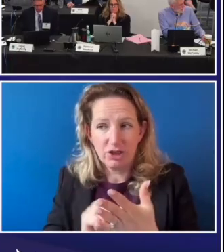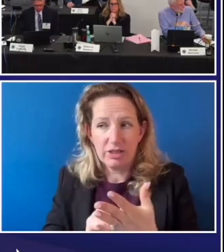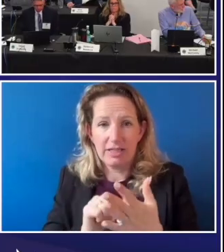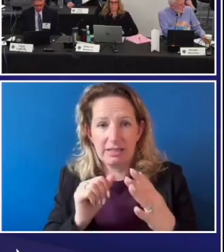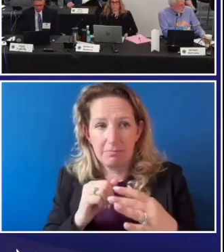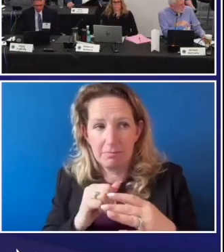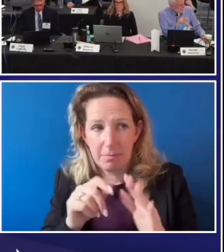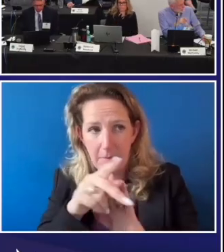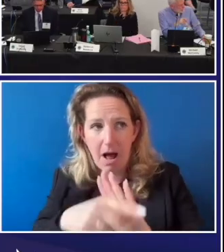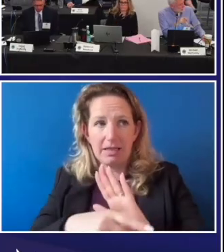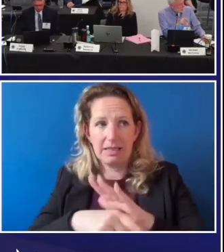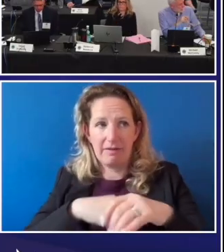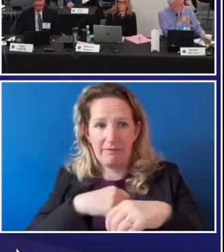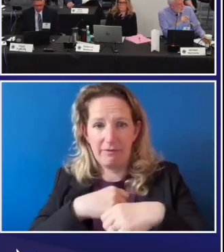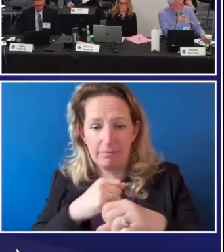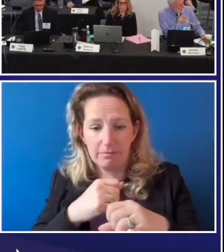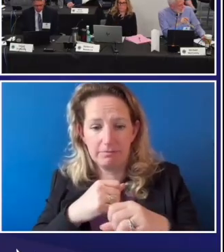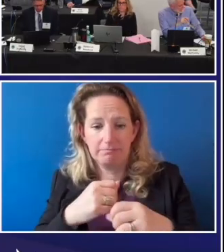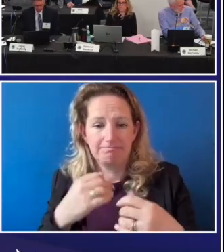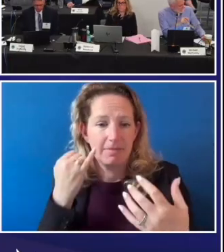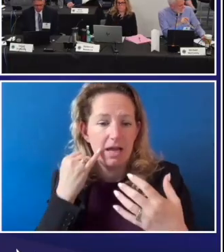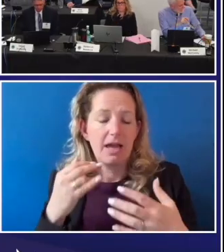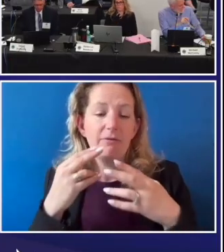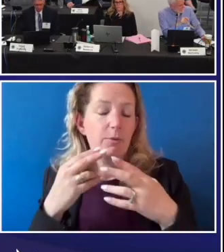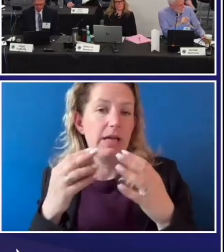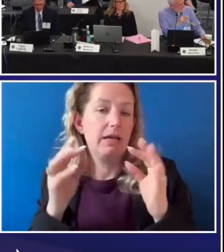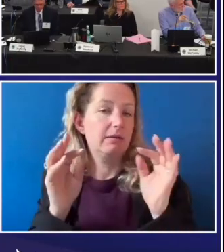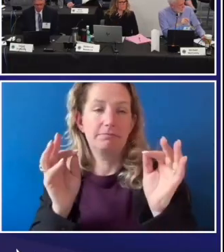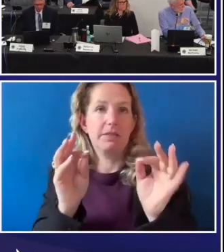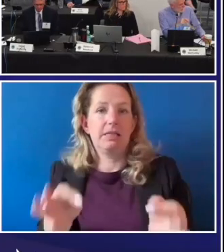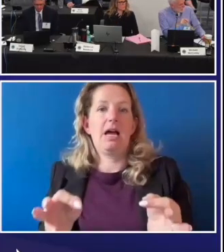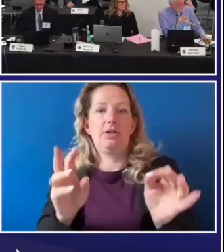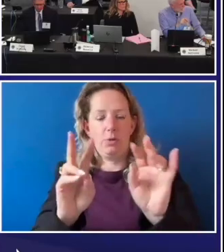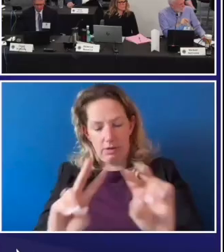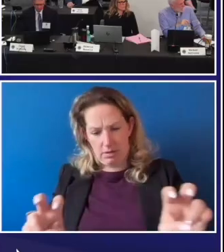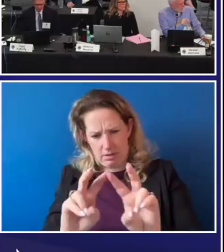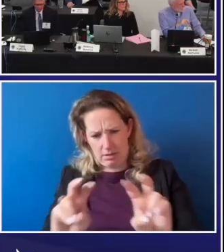here with, particularly if we're going to call out anything. For student achievement, it's different than a